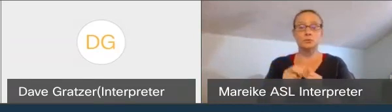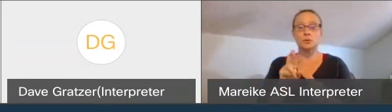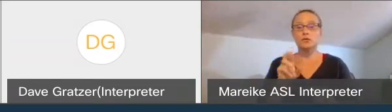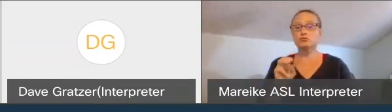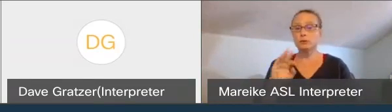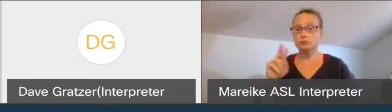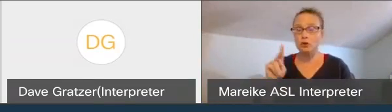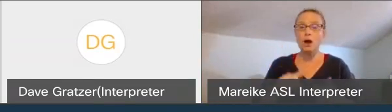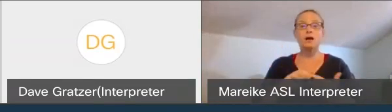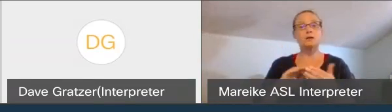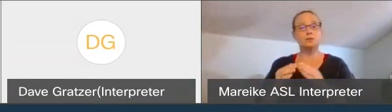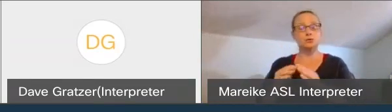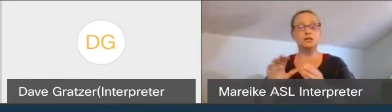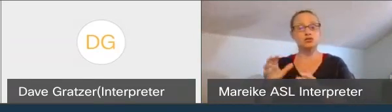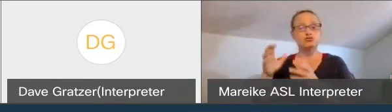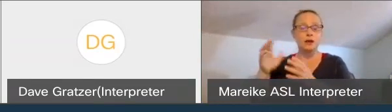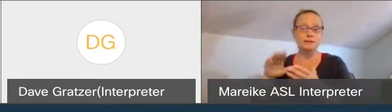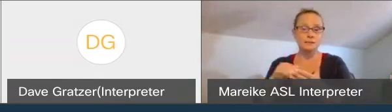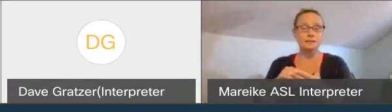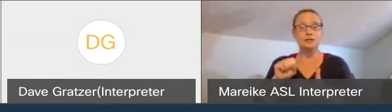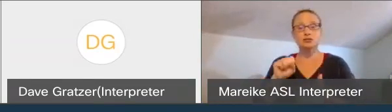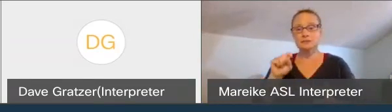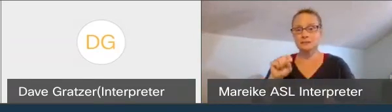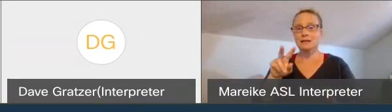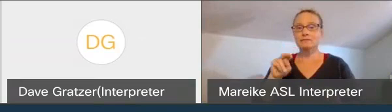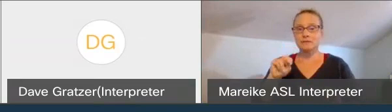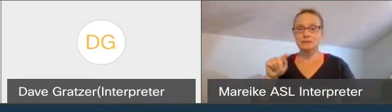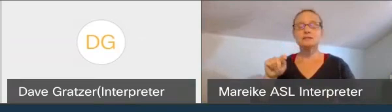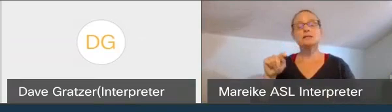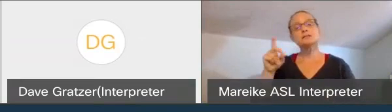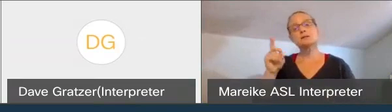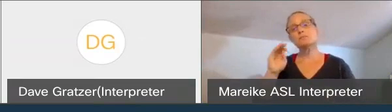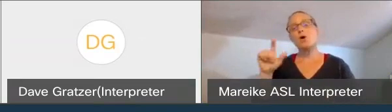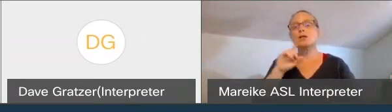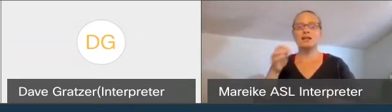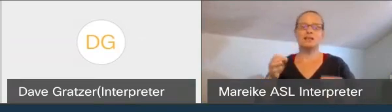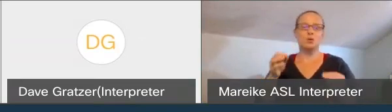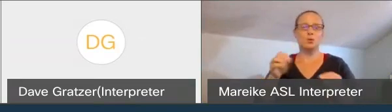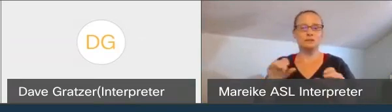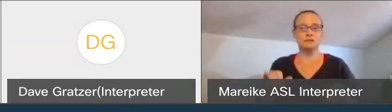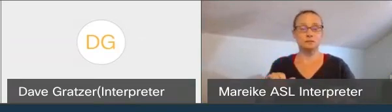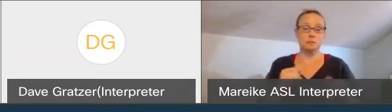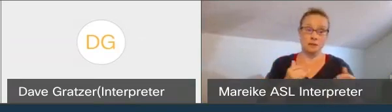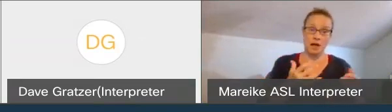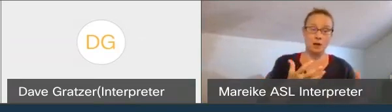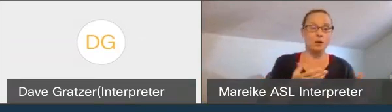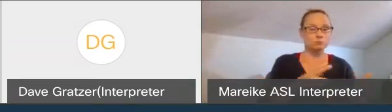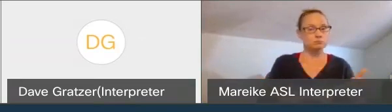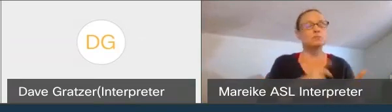the Community Crisis Center, St. Vincent de Paul, and then our court system. And we're currently working on MOUs with Health Care for the Homeless,